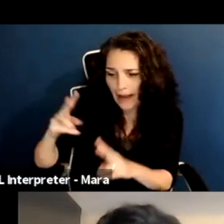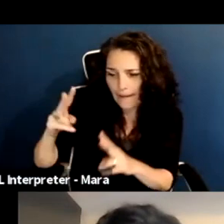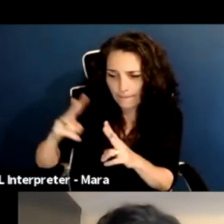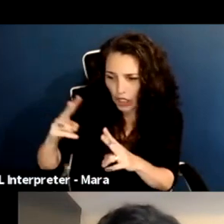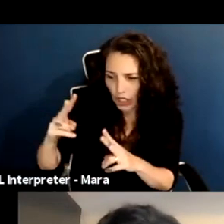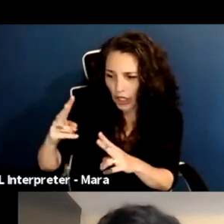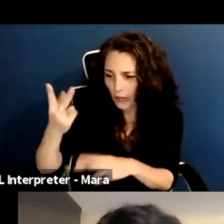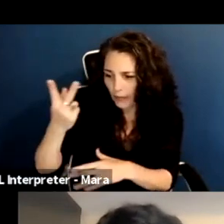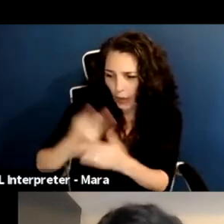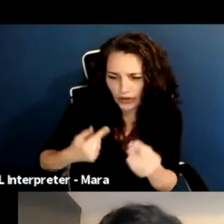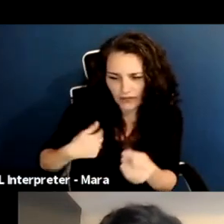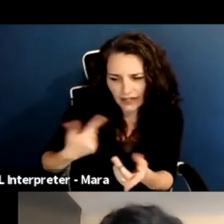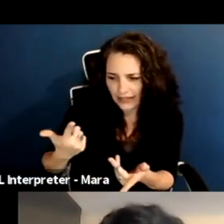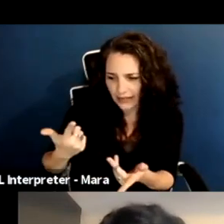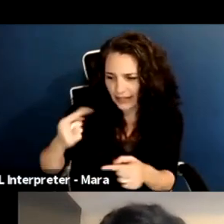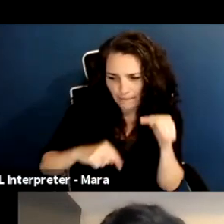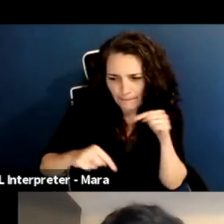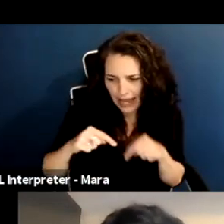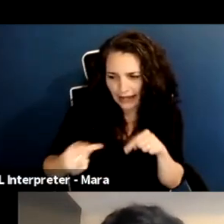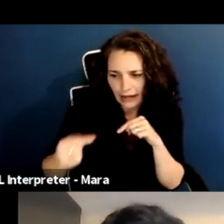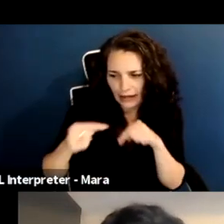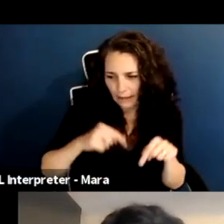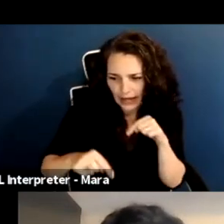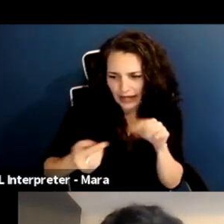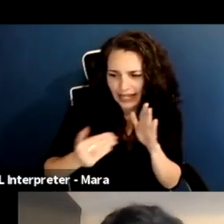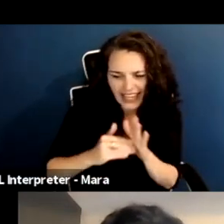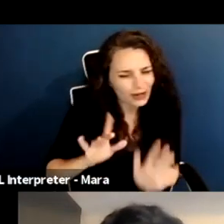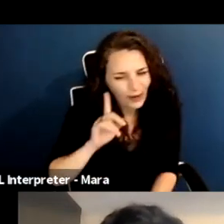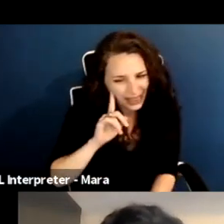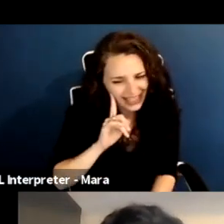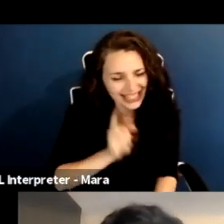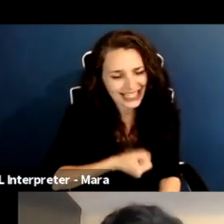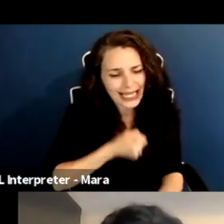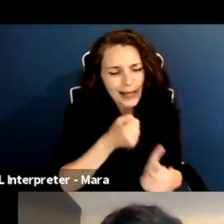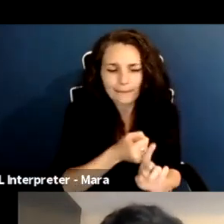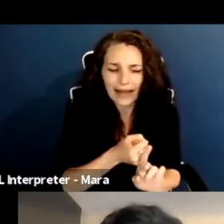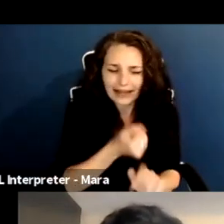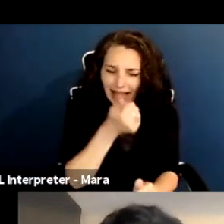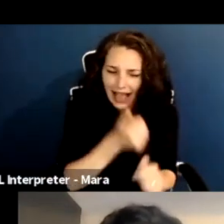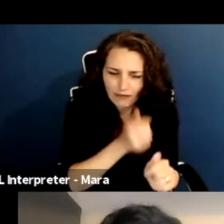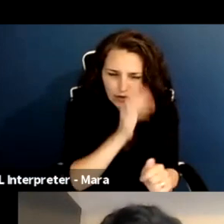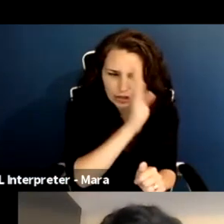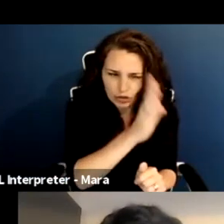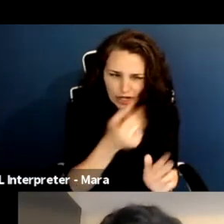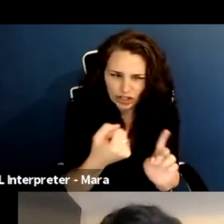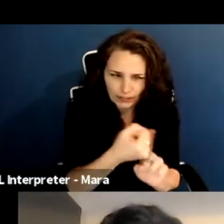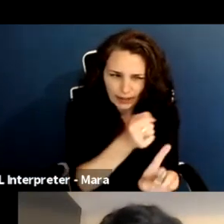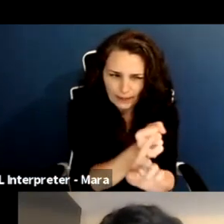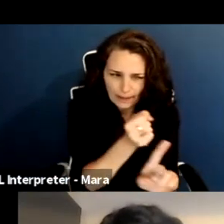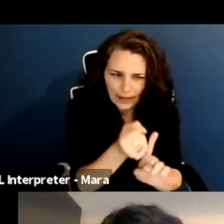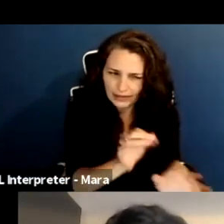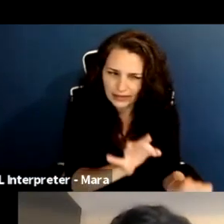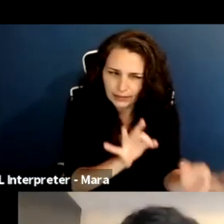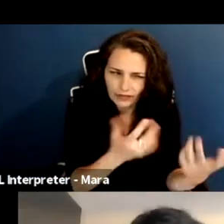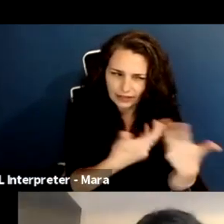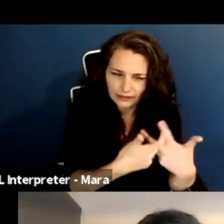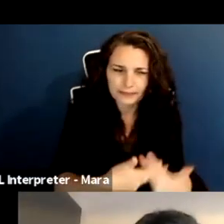it's just is exactly what this is about in every direction. I wanted to ask you about some of the logistics too